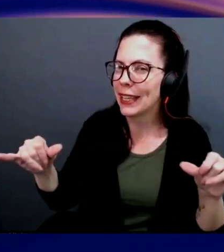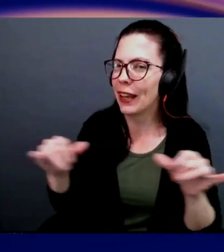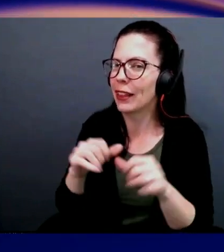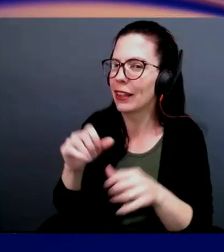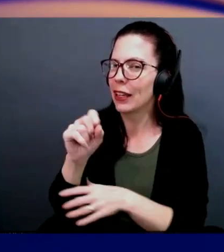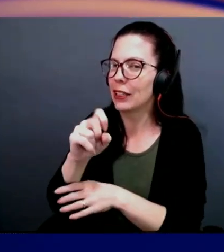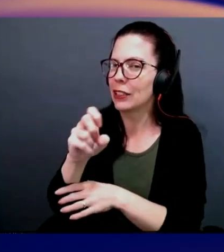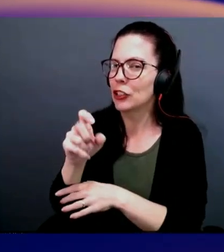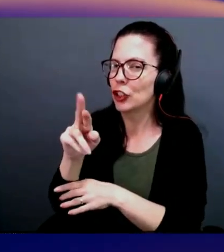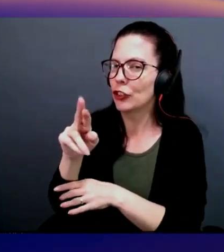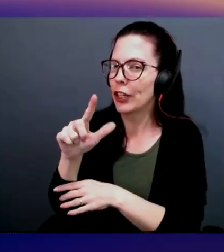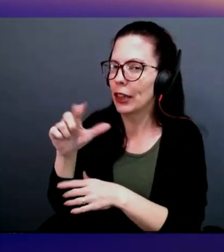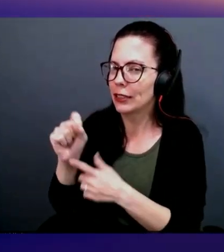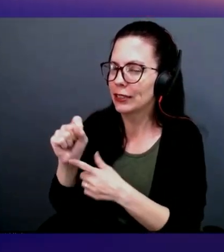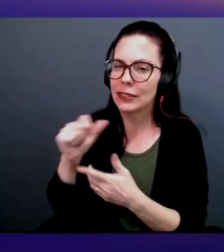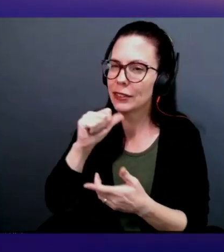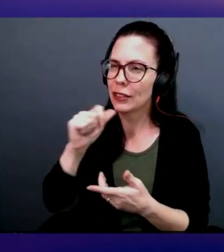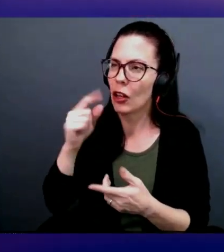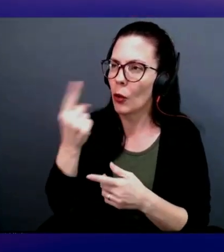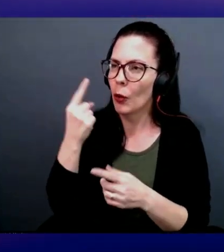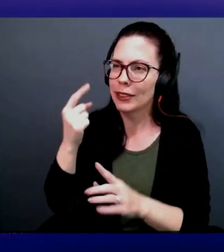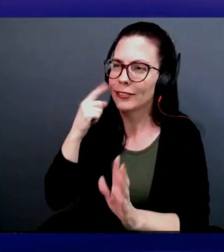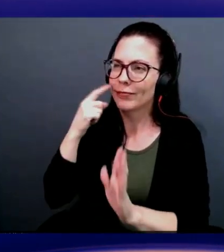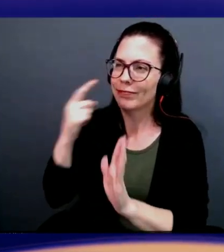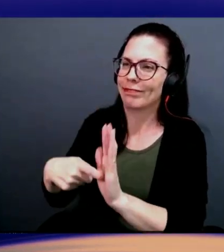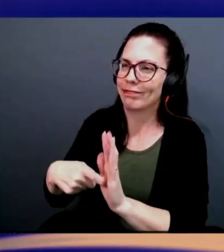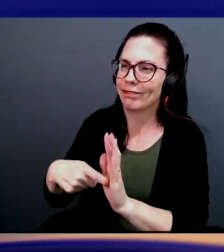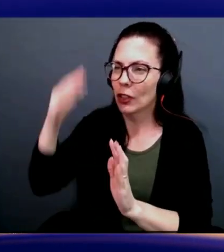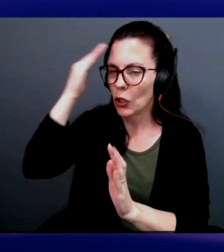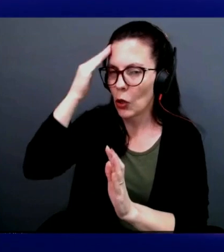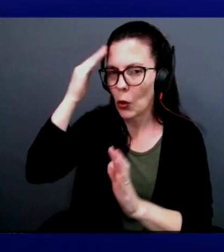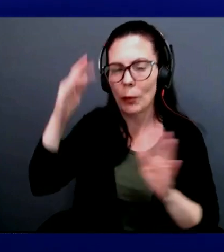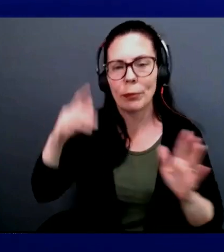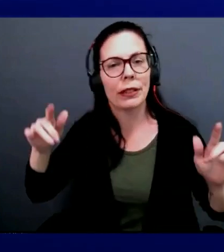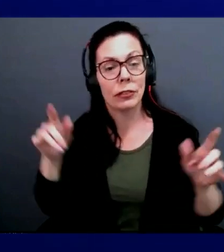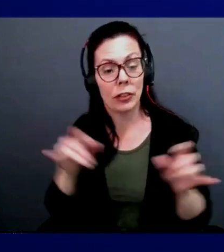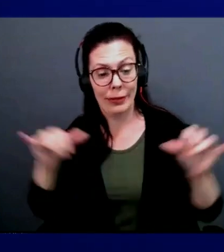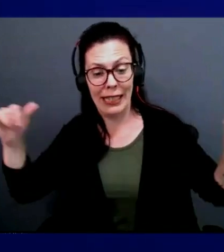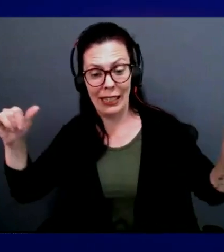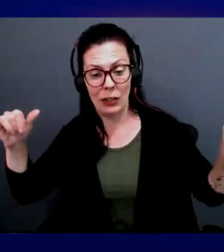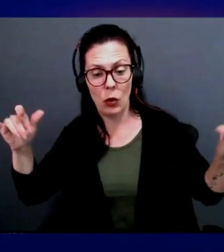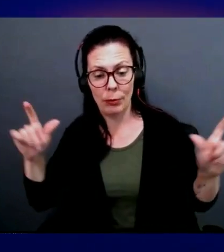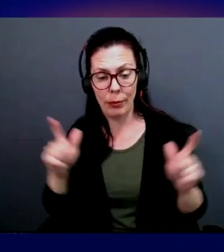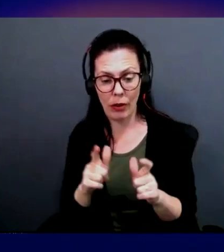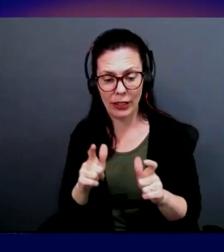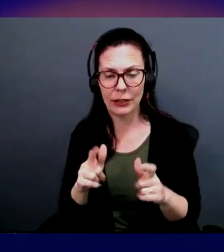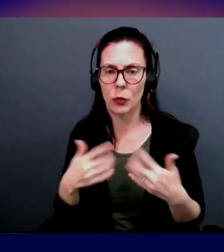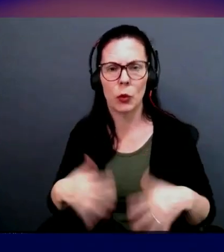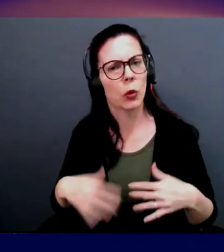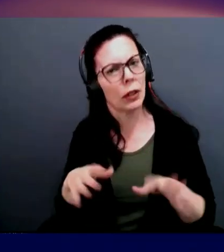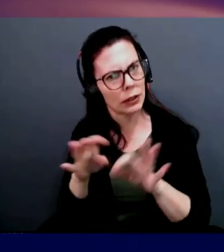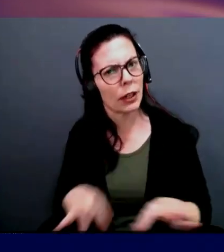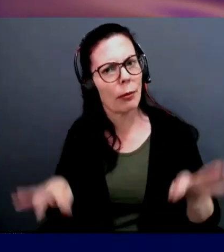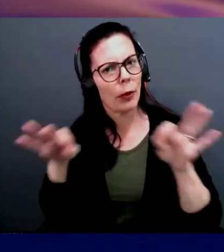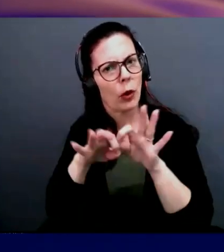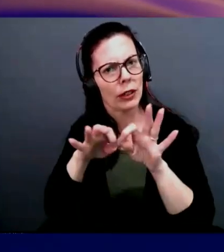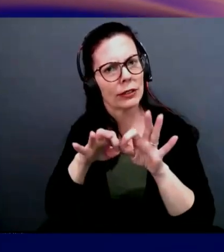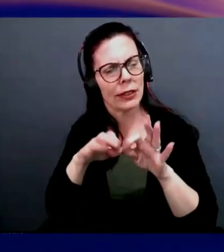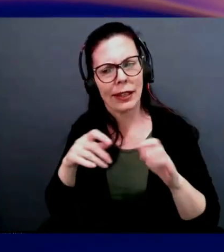is that scaling down to modest size projects and jobs is sometimes as important to scaling up to petabyte sized.